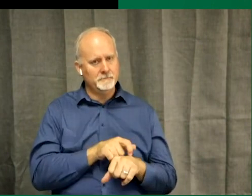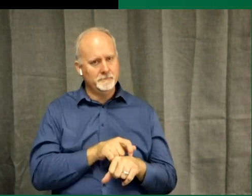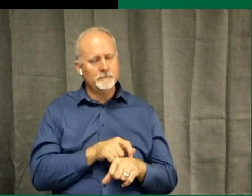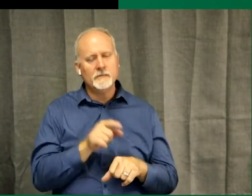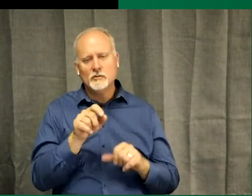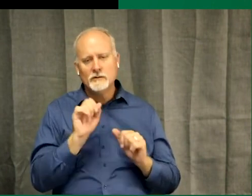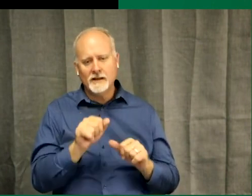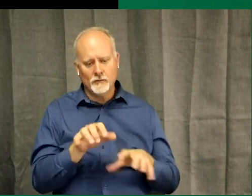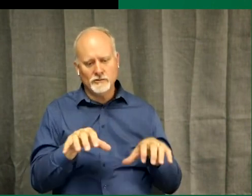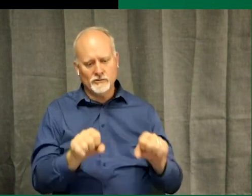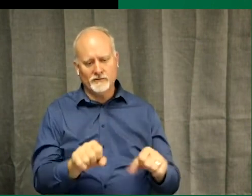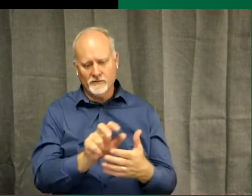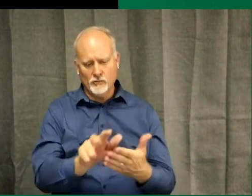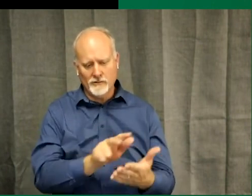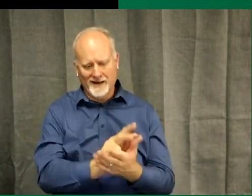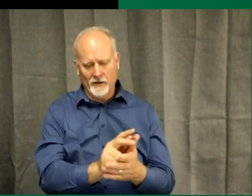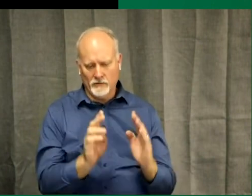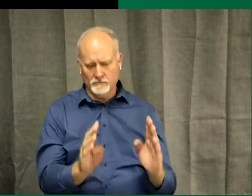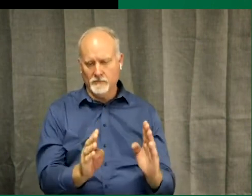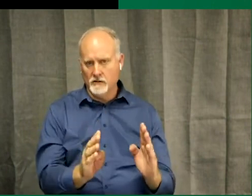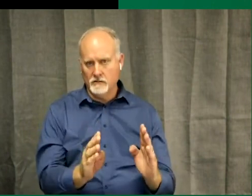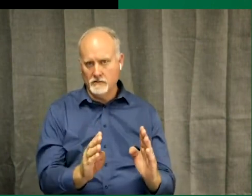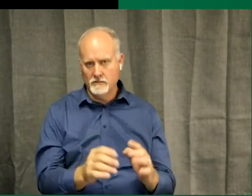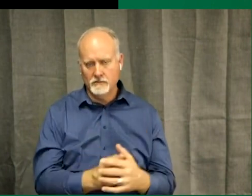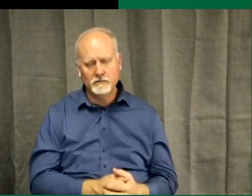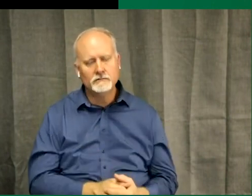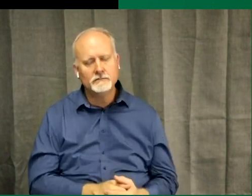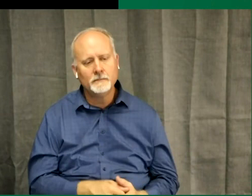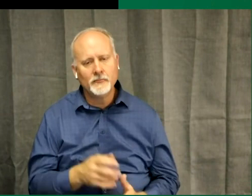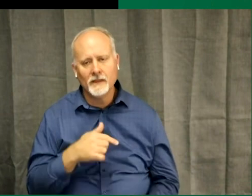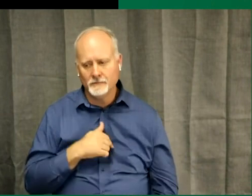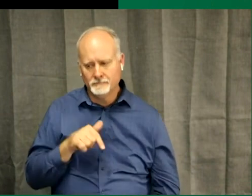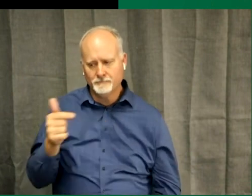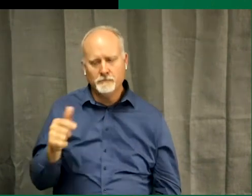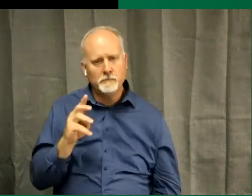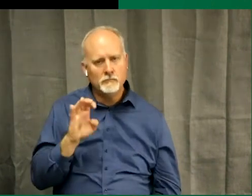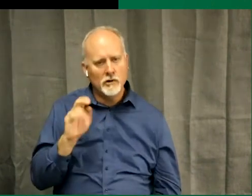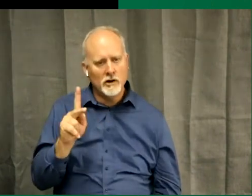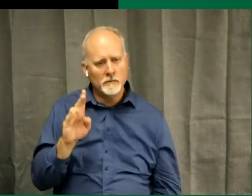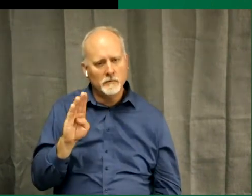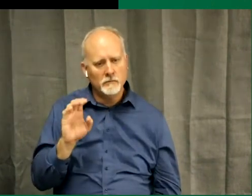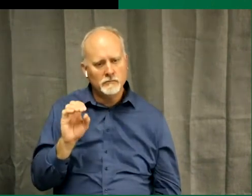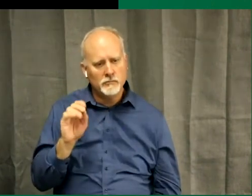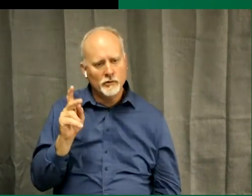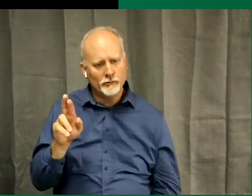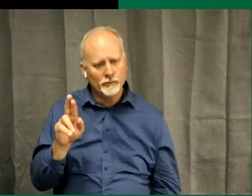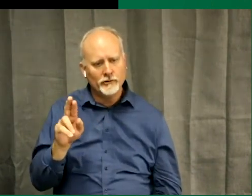reserve a three hour block now i'll pass it to Marc booker to share information about housing